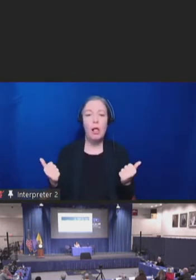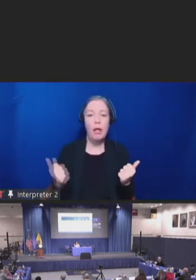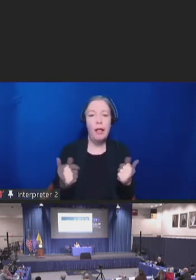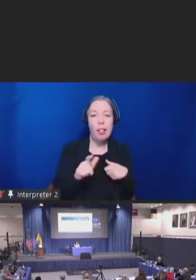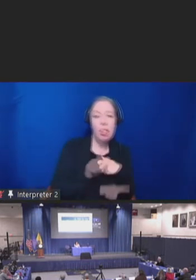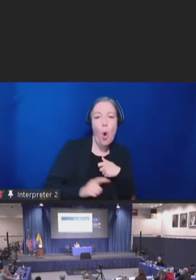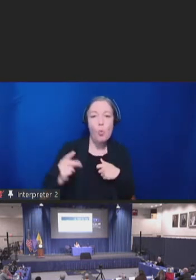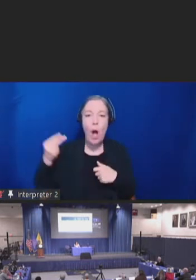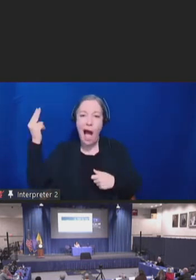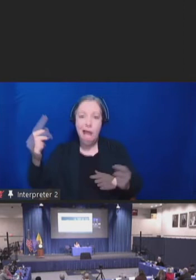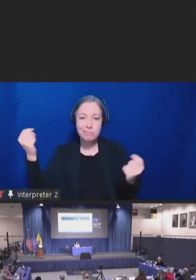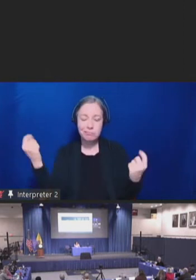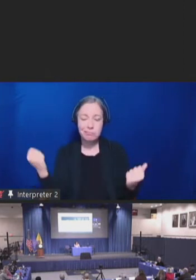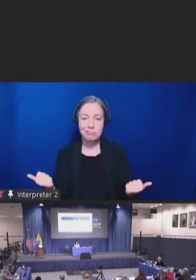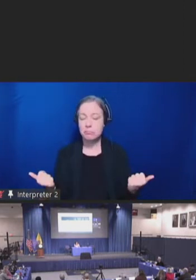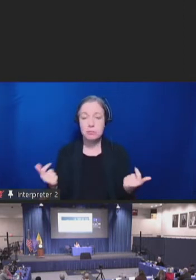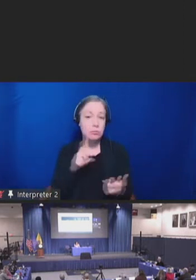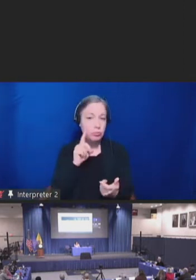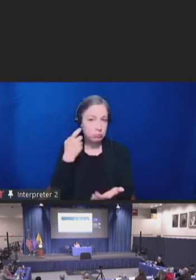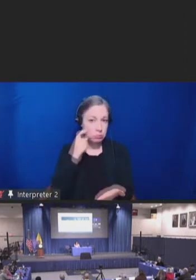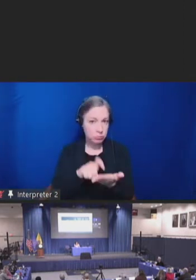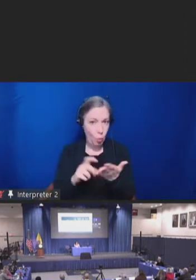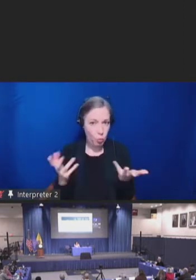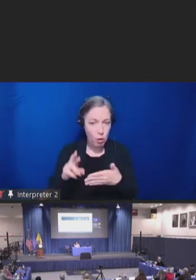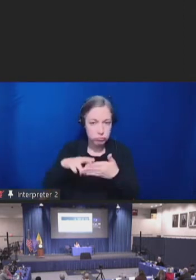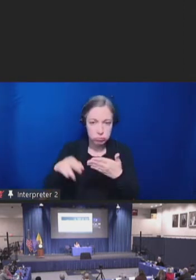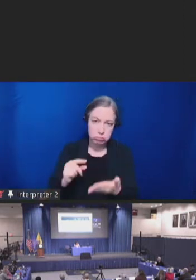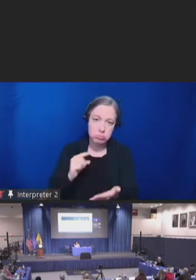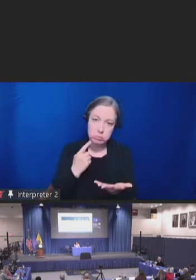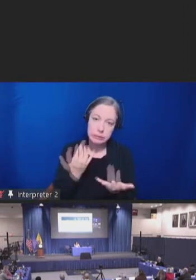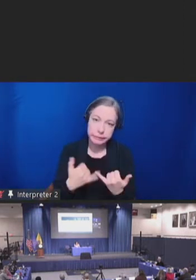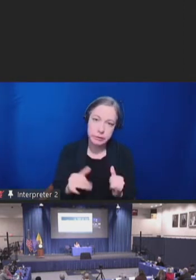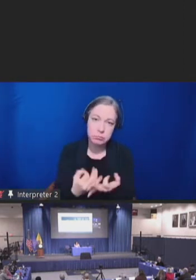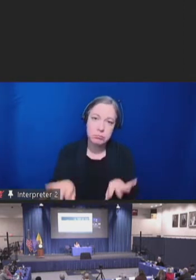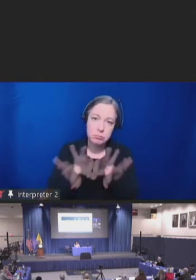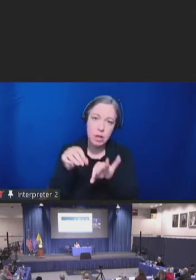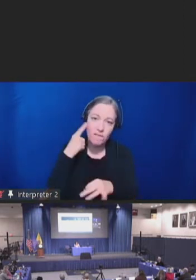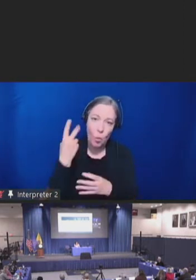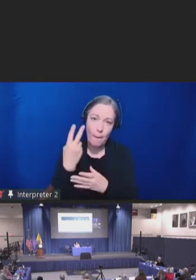And the results are still significant both for the eczema cohort and the no eczema cohort.